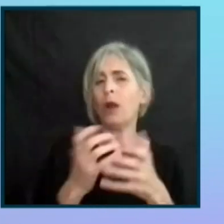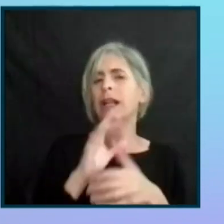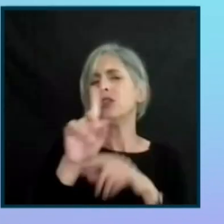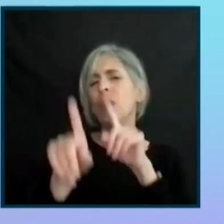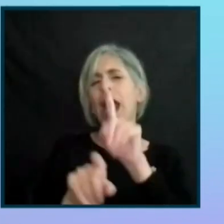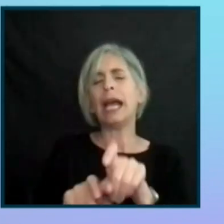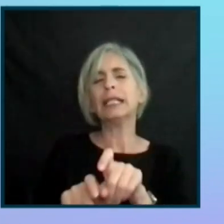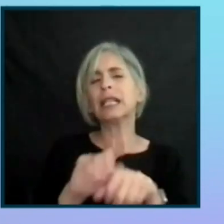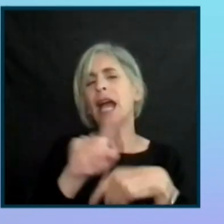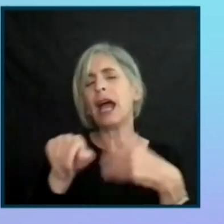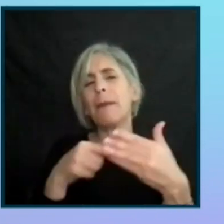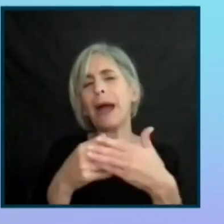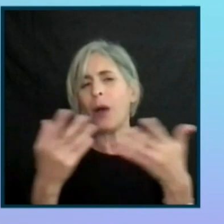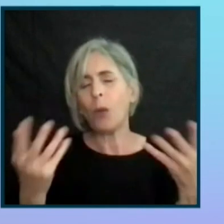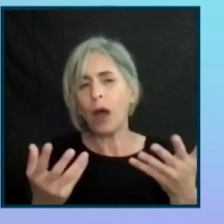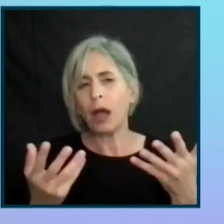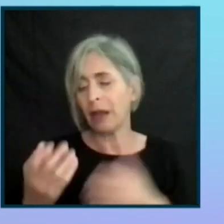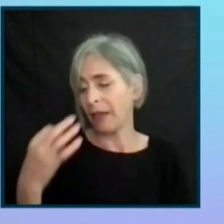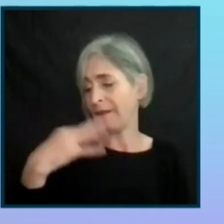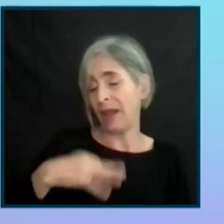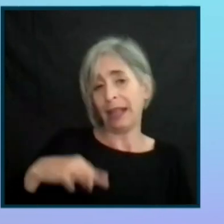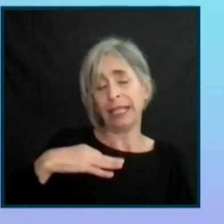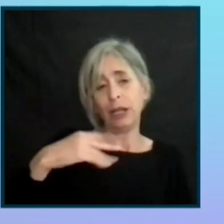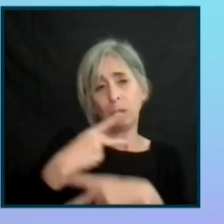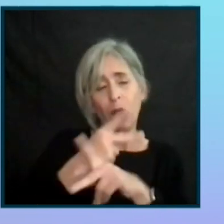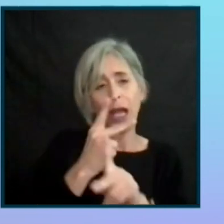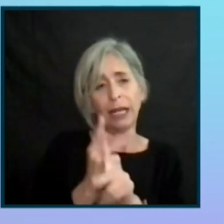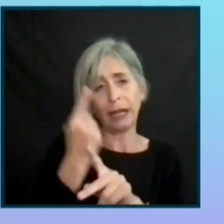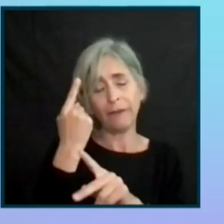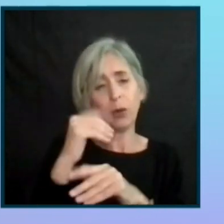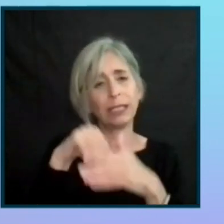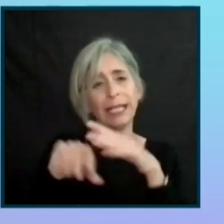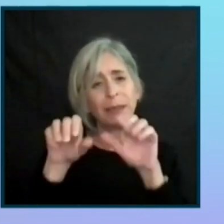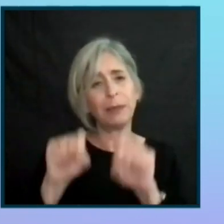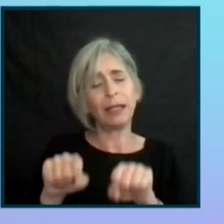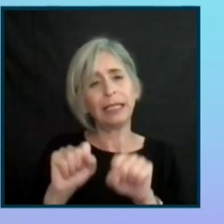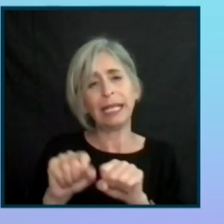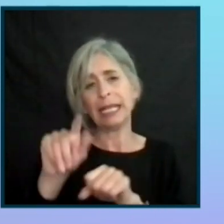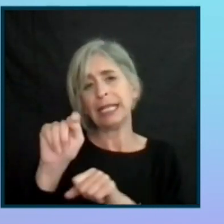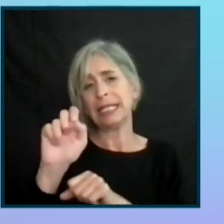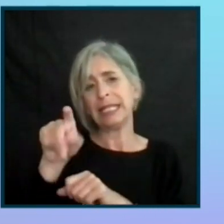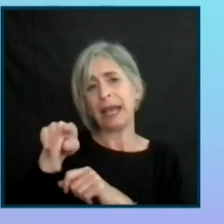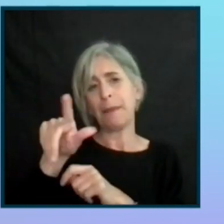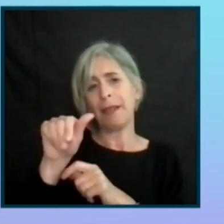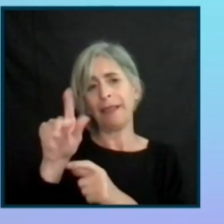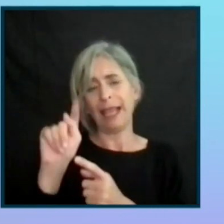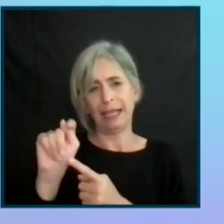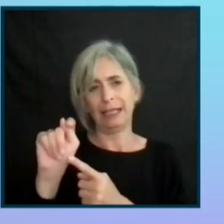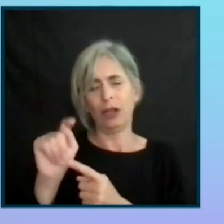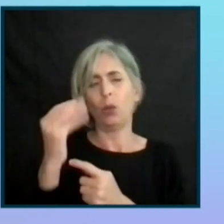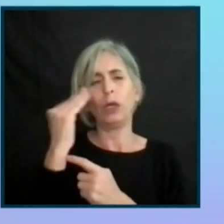about the voluntary product assessment ability templates. We both of know that a lot of companies come out